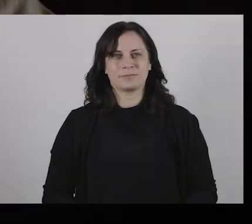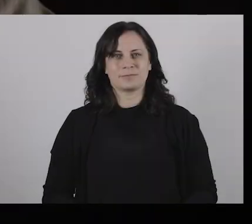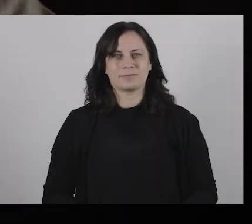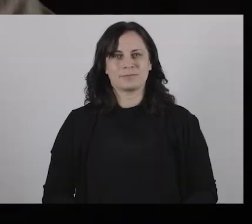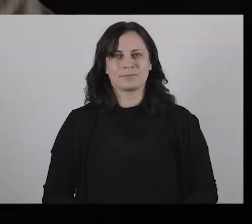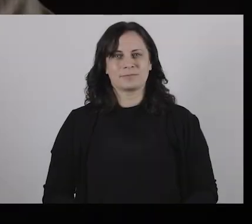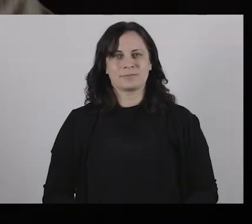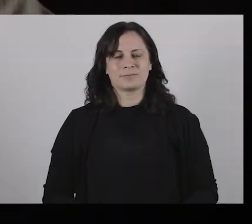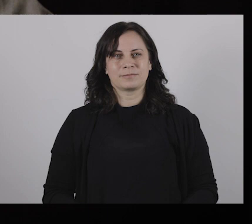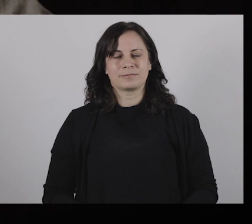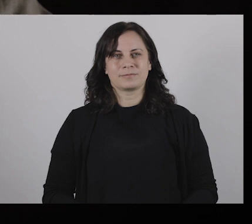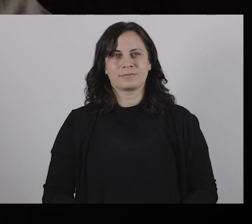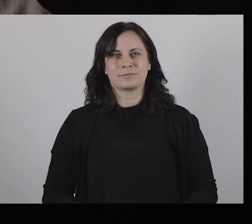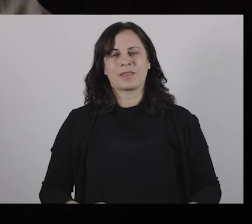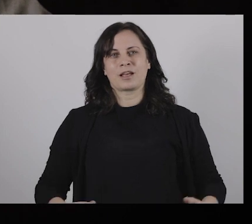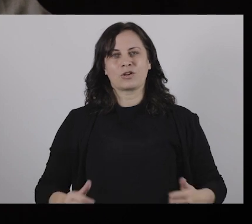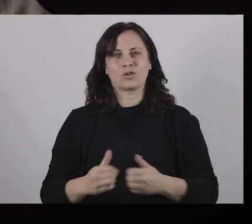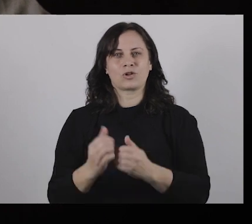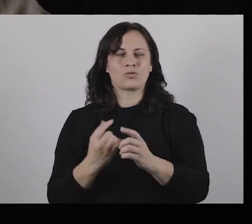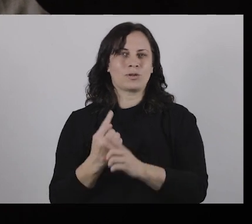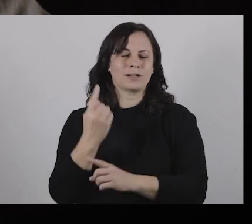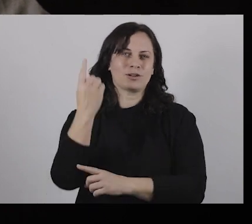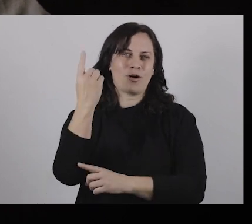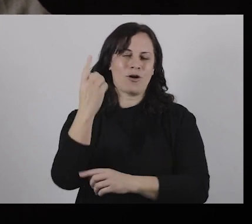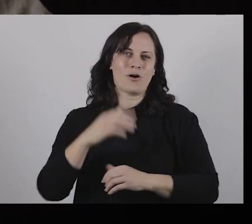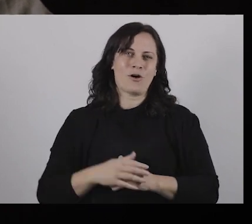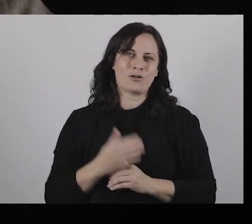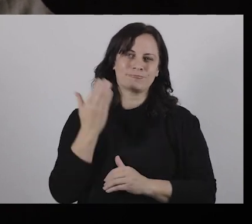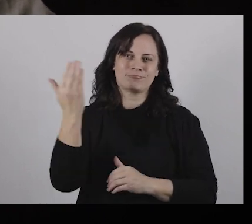IN TE REO MĀORI: Glory to God the Father, the Son, the Holy Spirit,